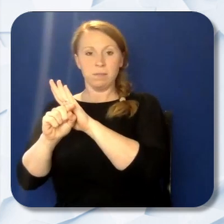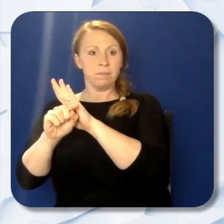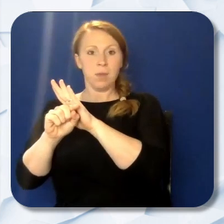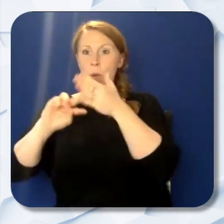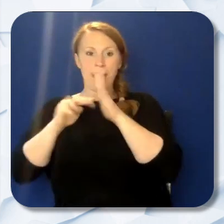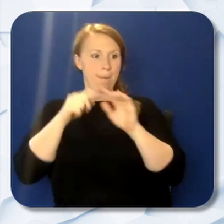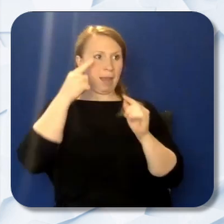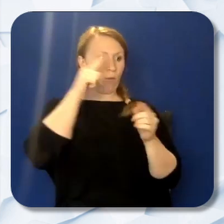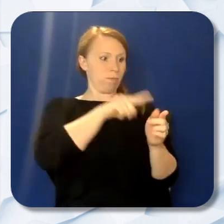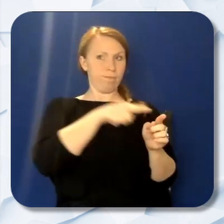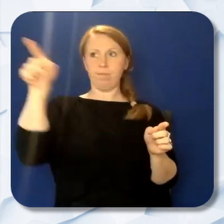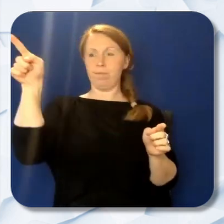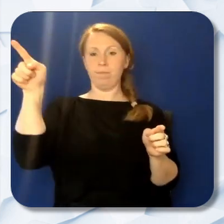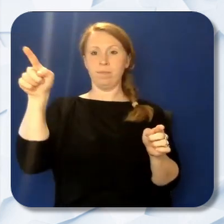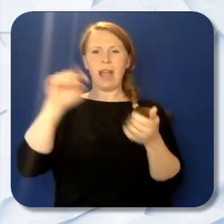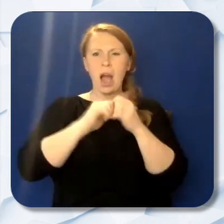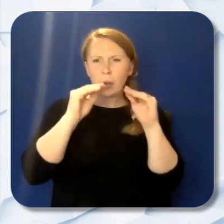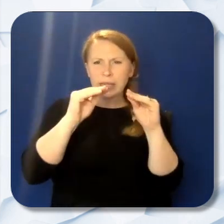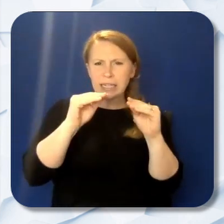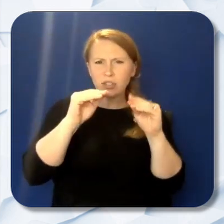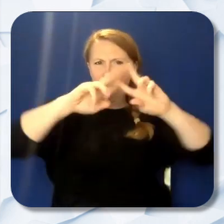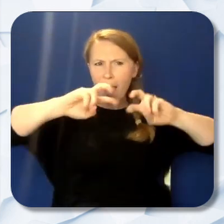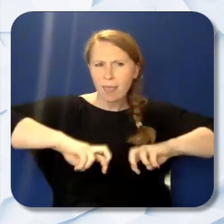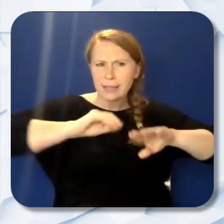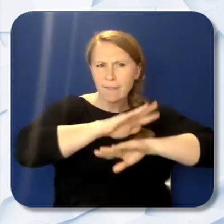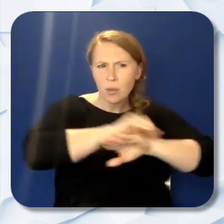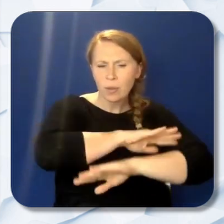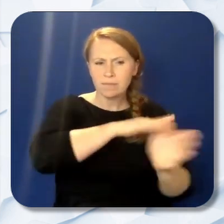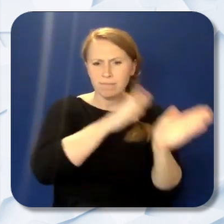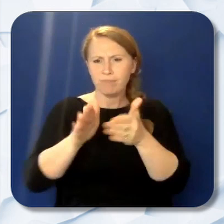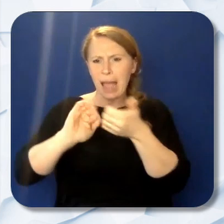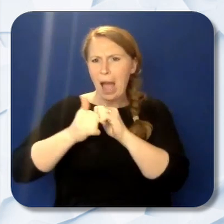So how do I teach analyzing influences? How do I teach goal setting these standard guides?